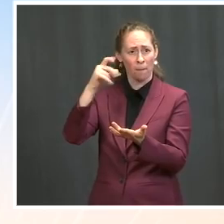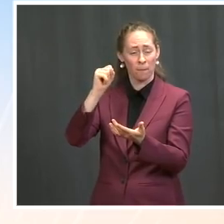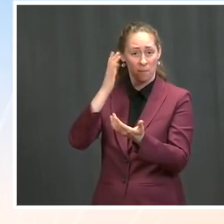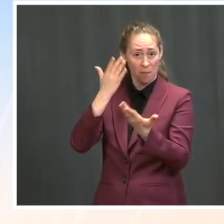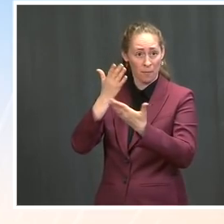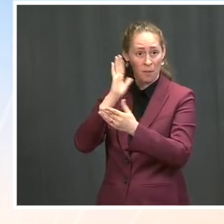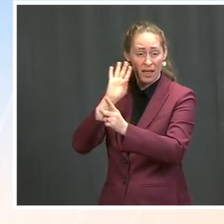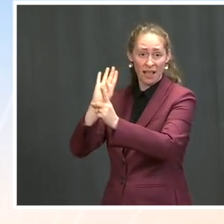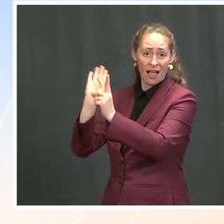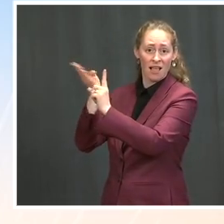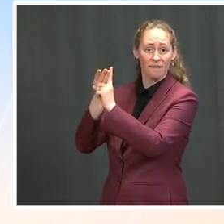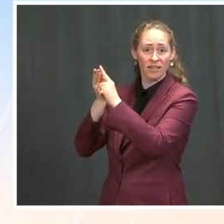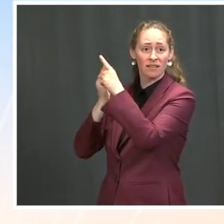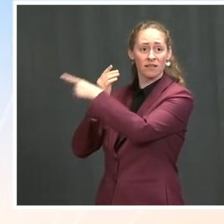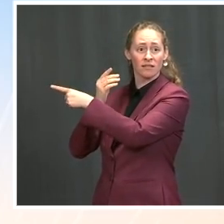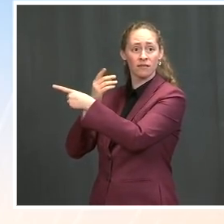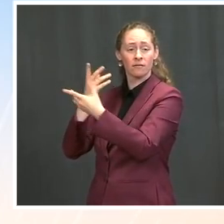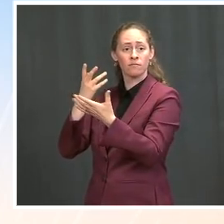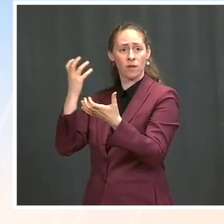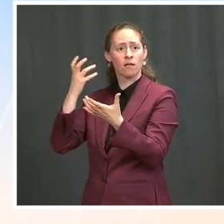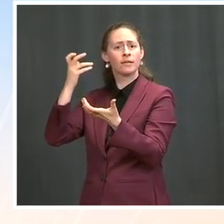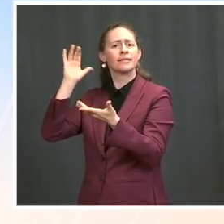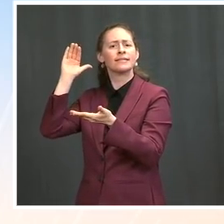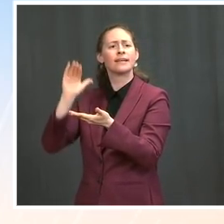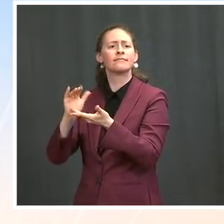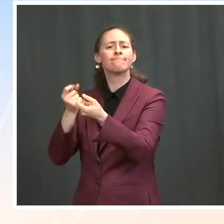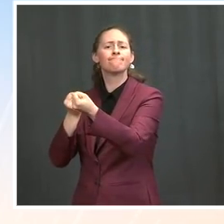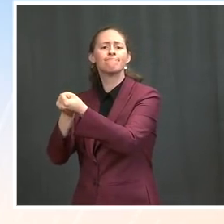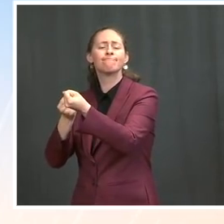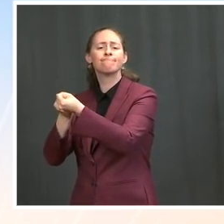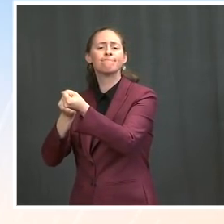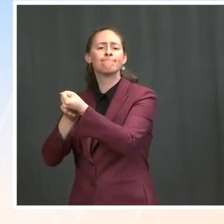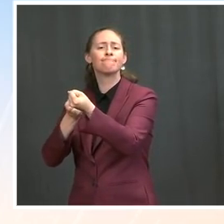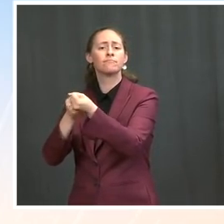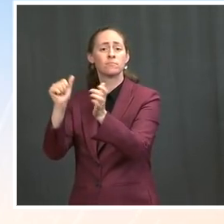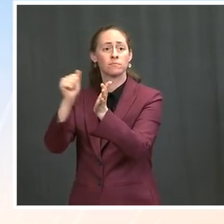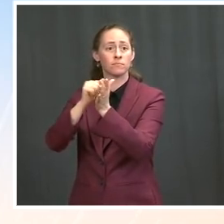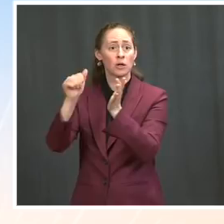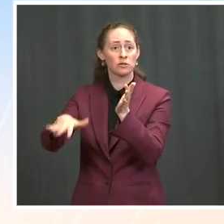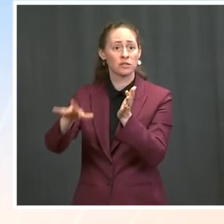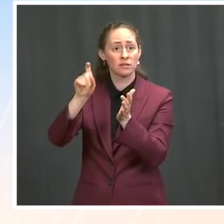that, you know, increase access to abortion or allow access to abortion in the United States?